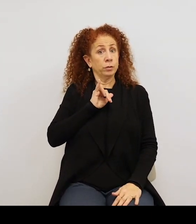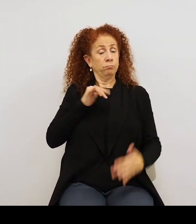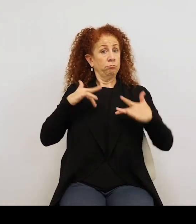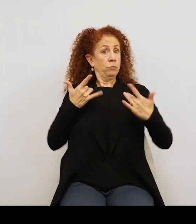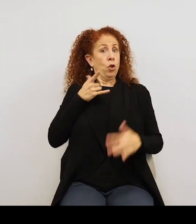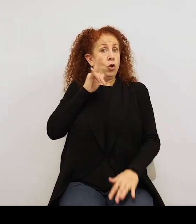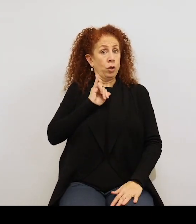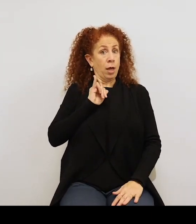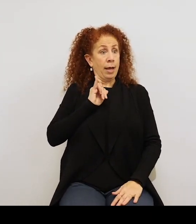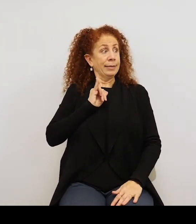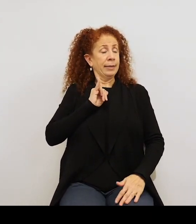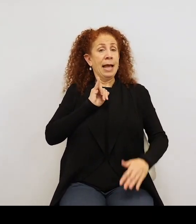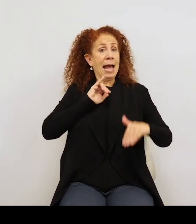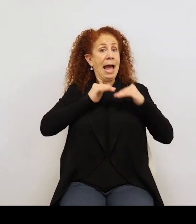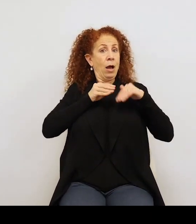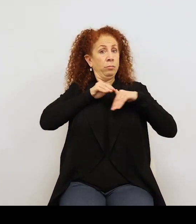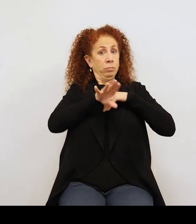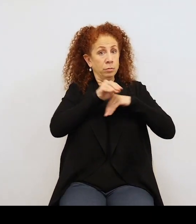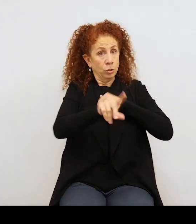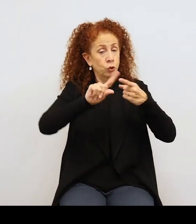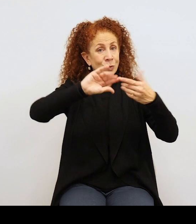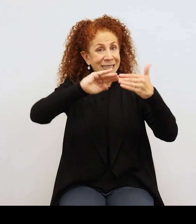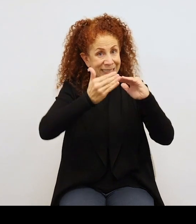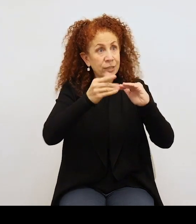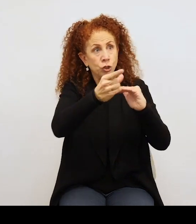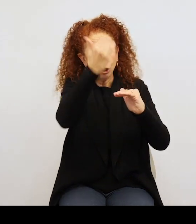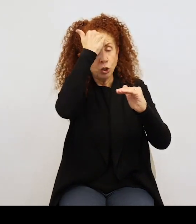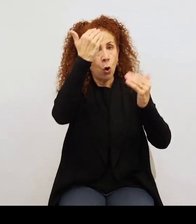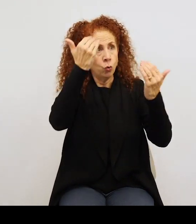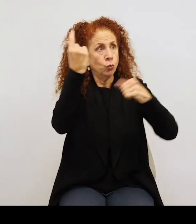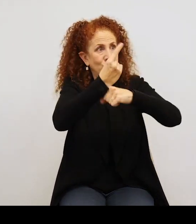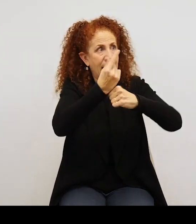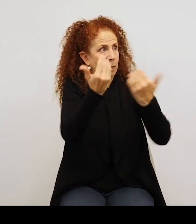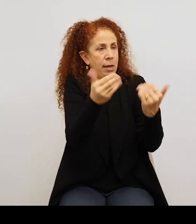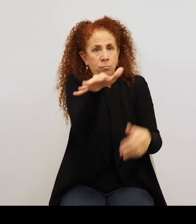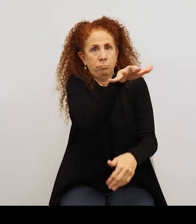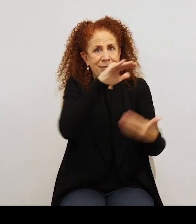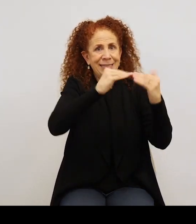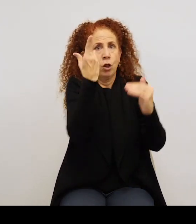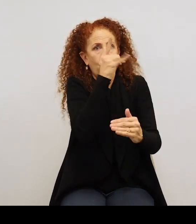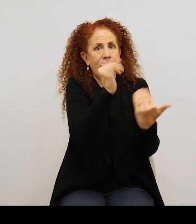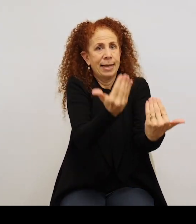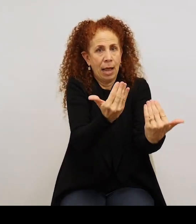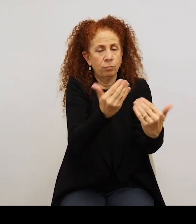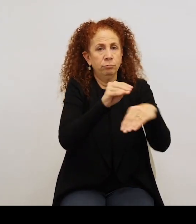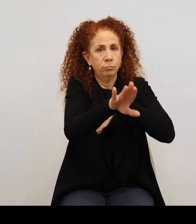and how they have contributed to cities she knows from her own life experience in the 2080s